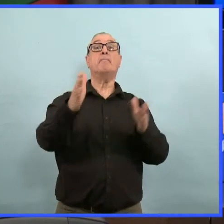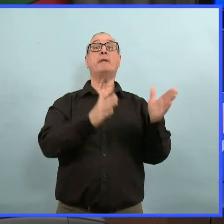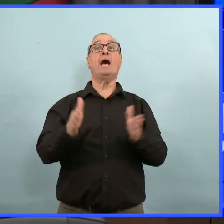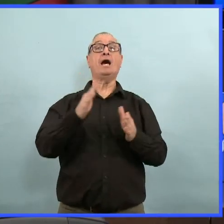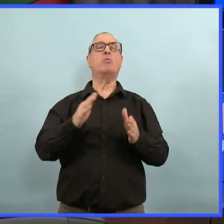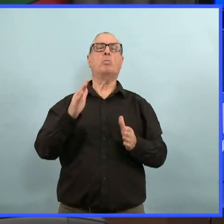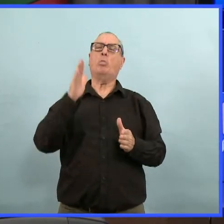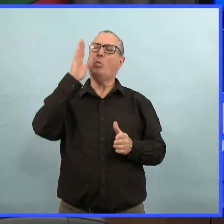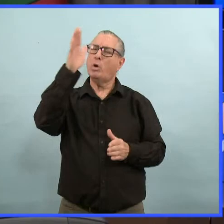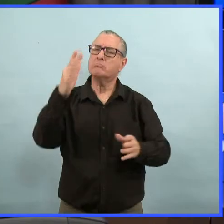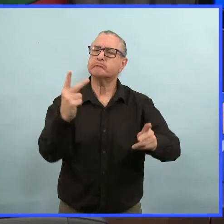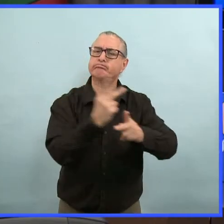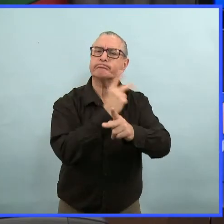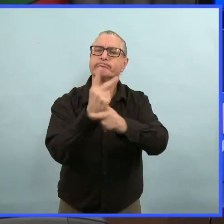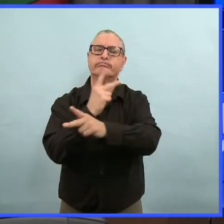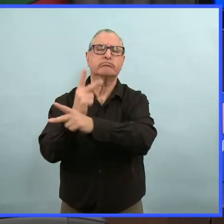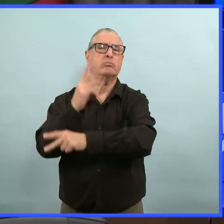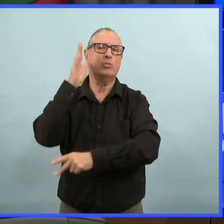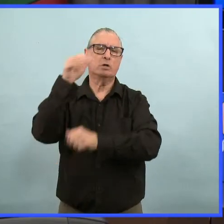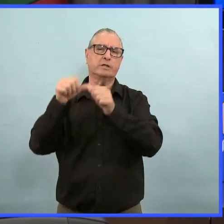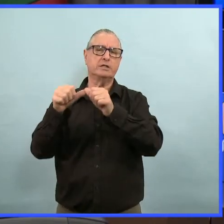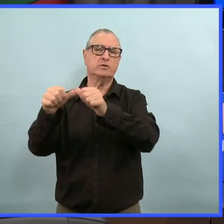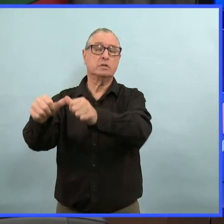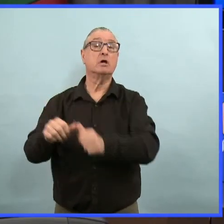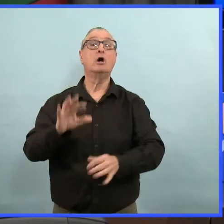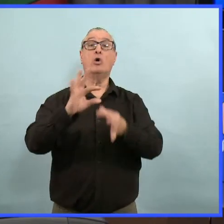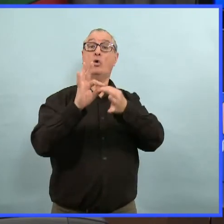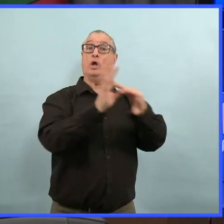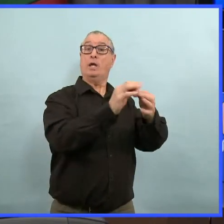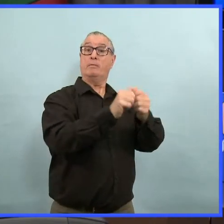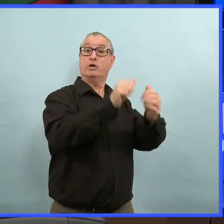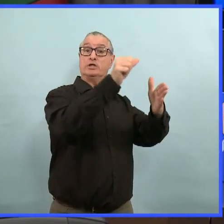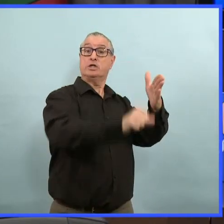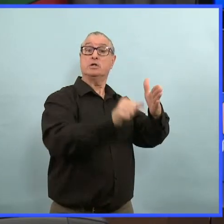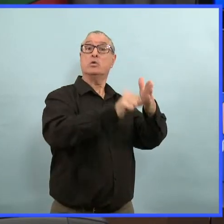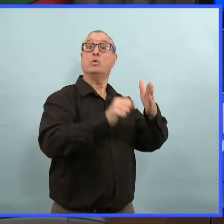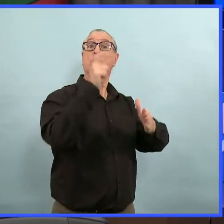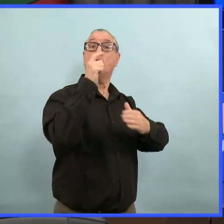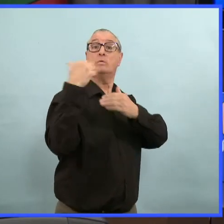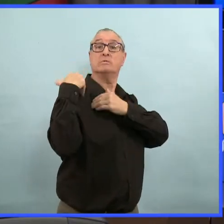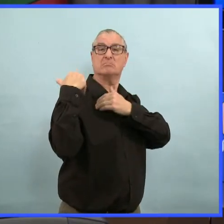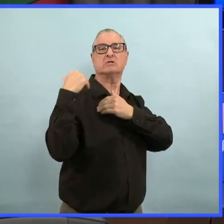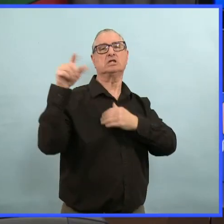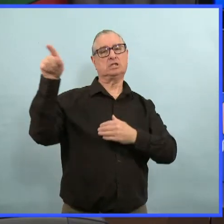be will be led from from a provincial level but certainly in conjunction and collaboration with